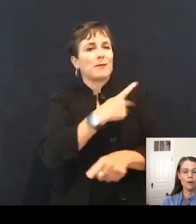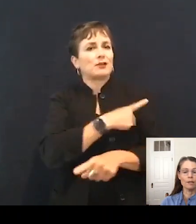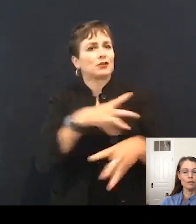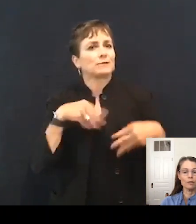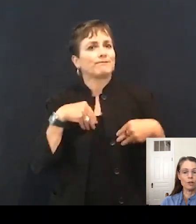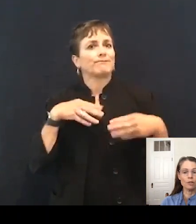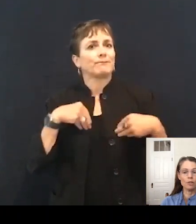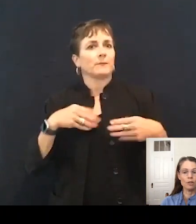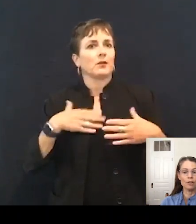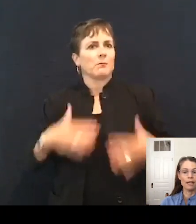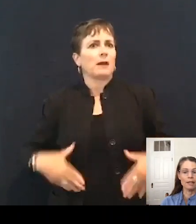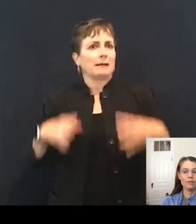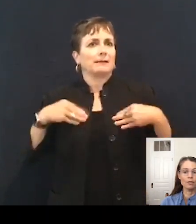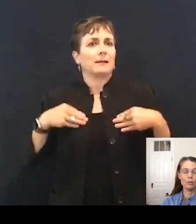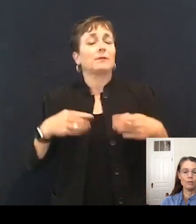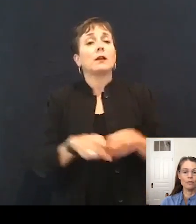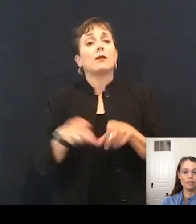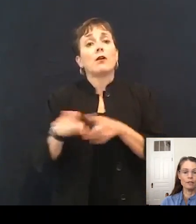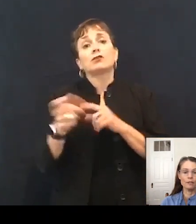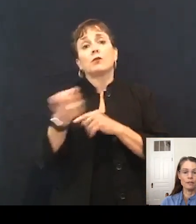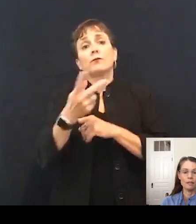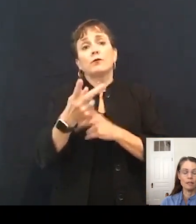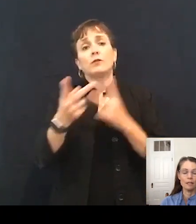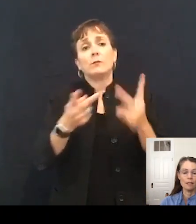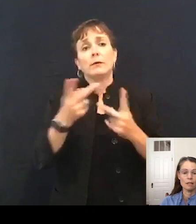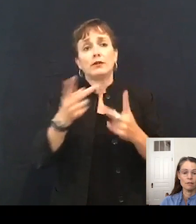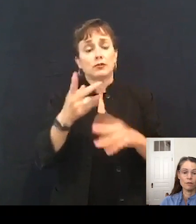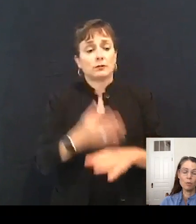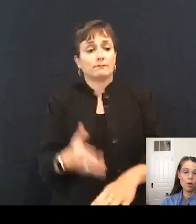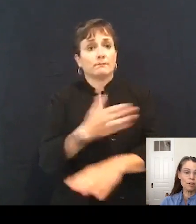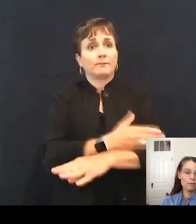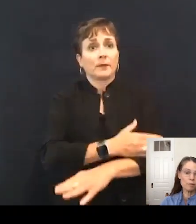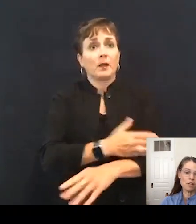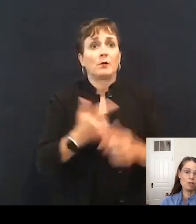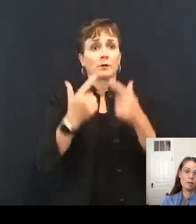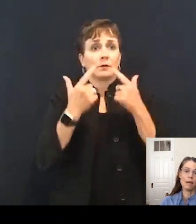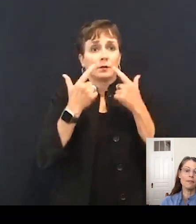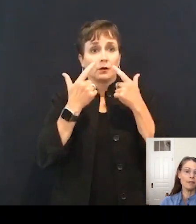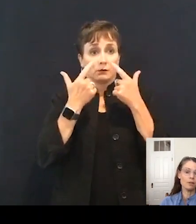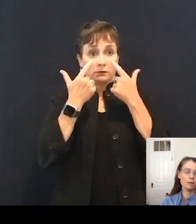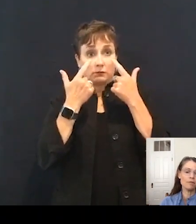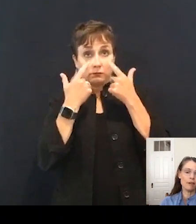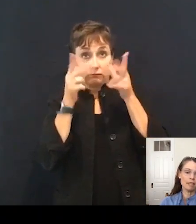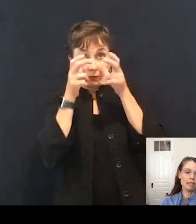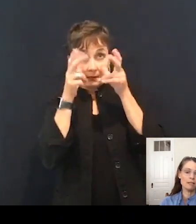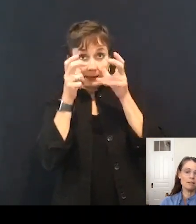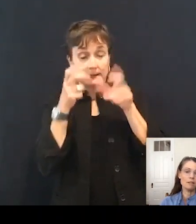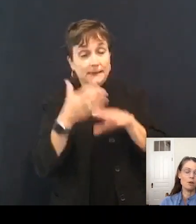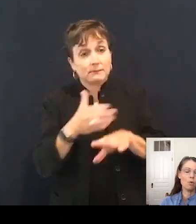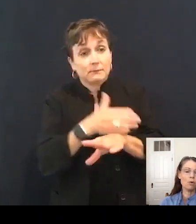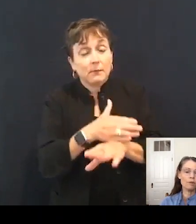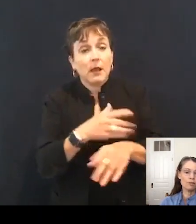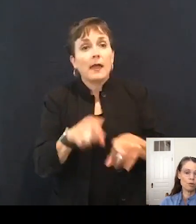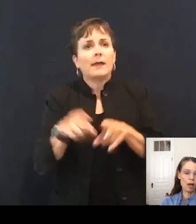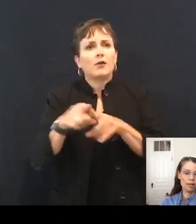retinal structure, and visual fields. For more information about the interim findings or